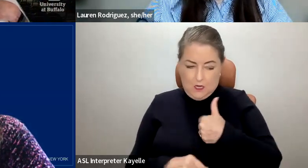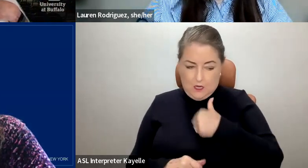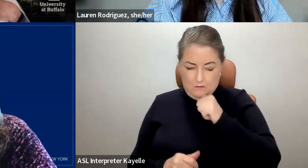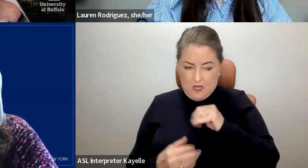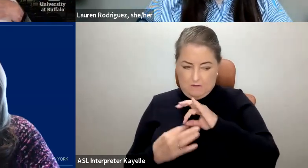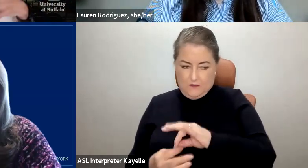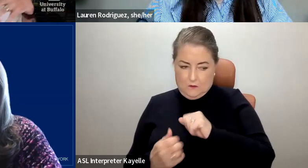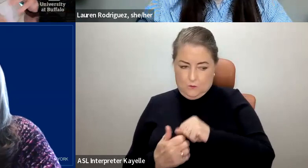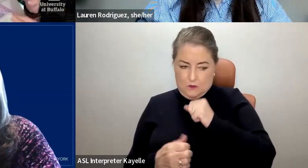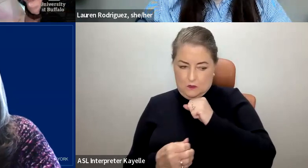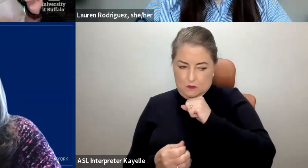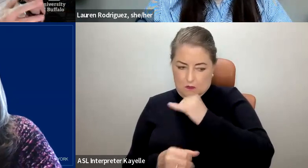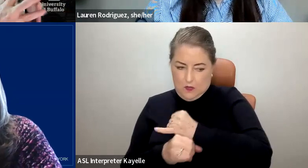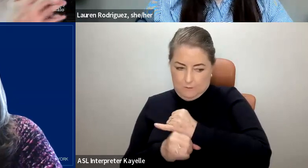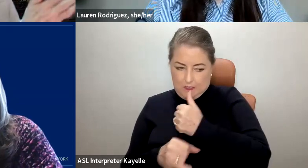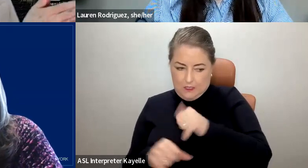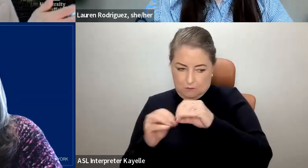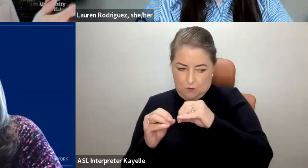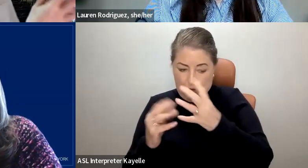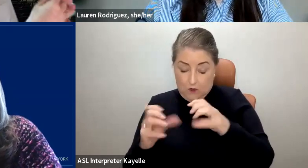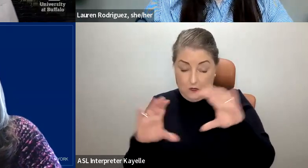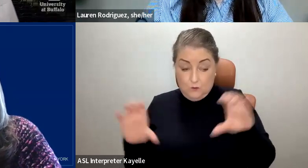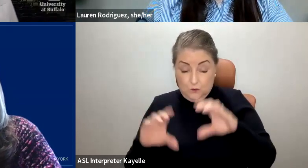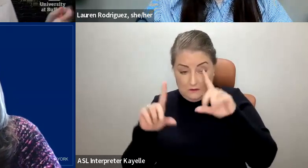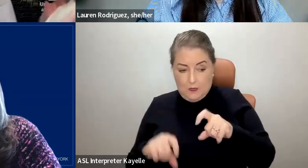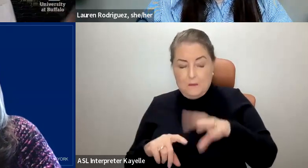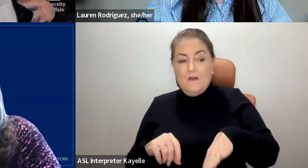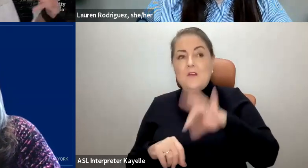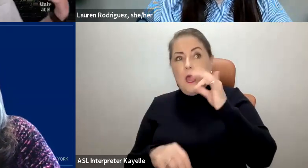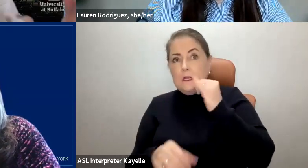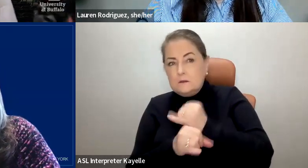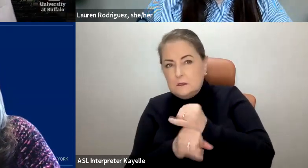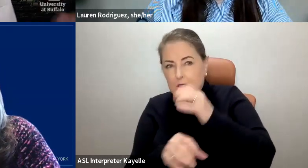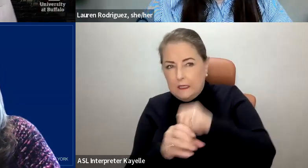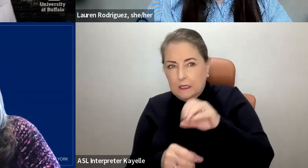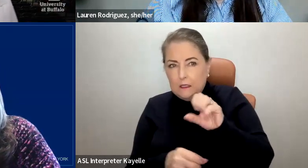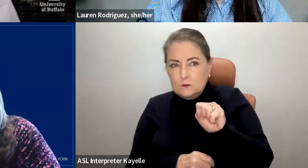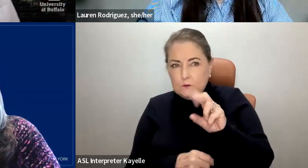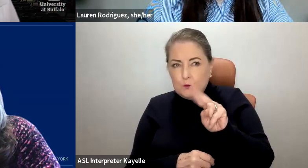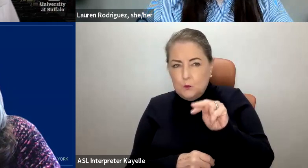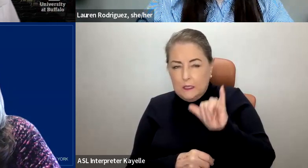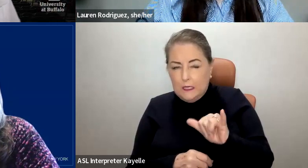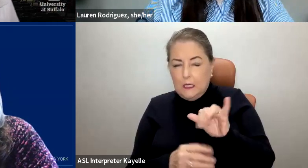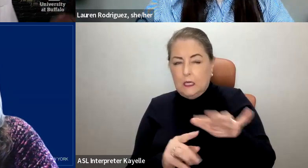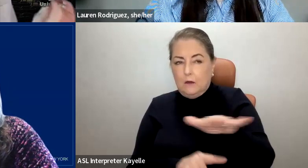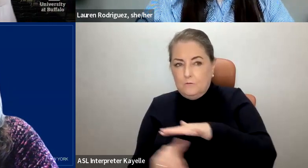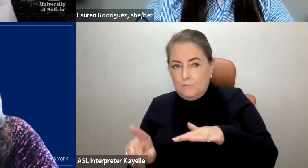anymore. So if I want to do testing, I got to find a campus within the SUNY environment using a particular tool, then I